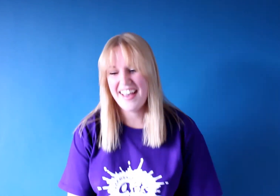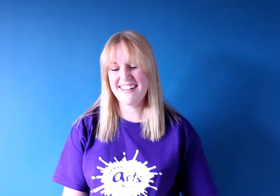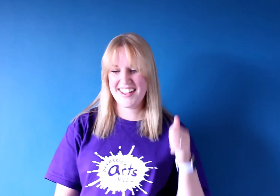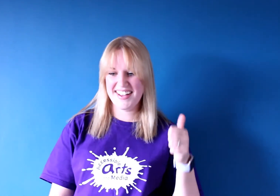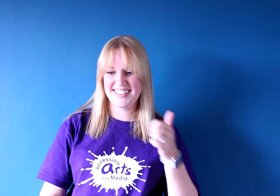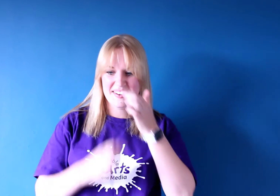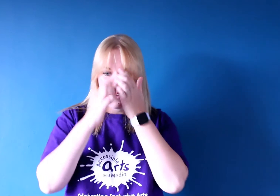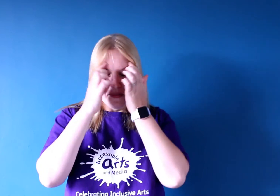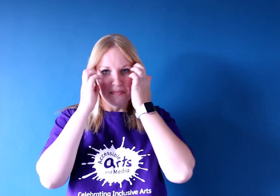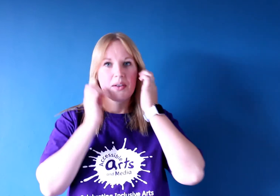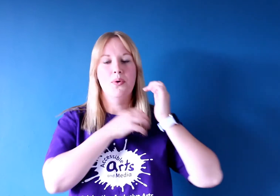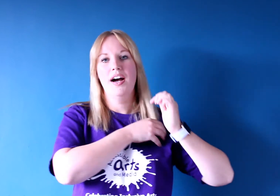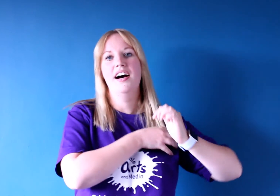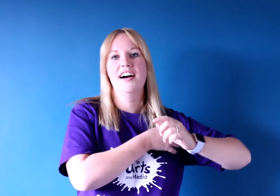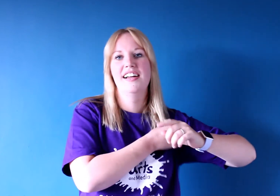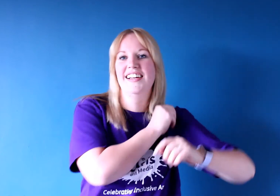Very good.